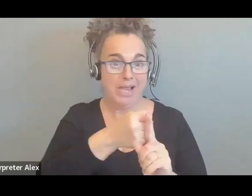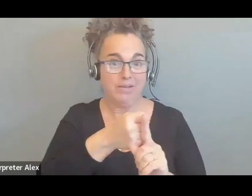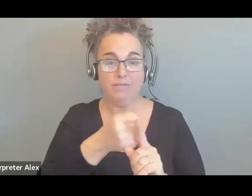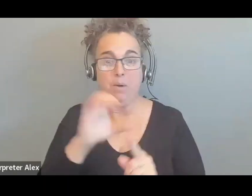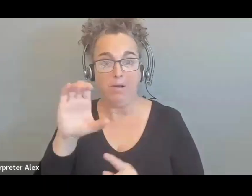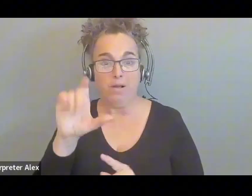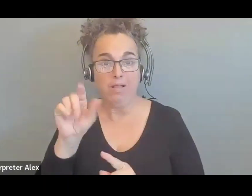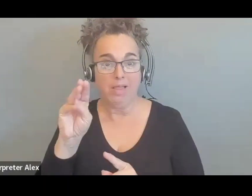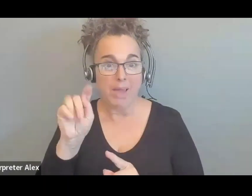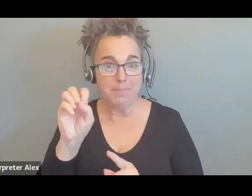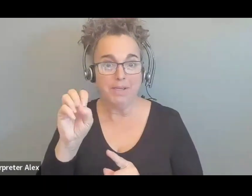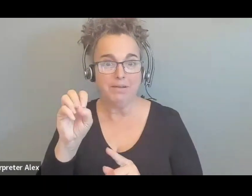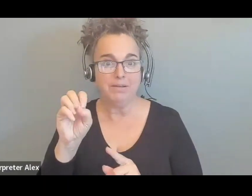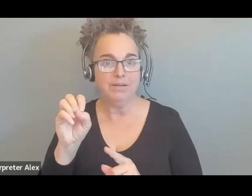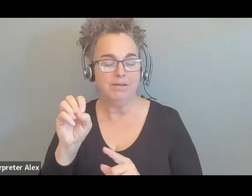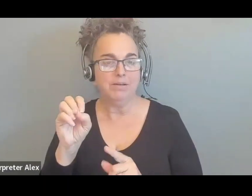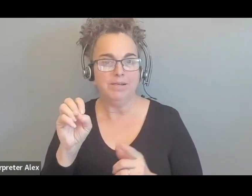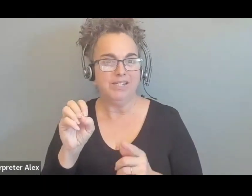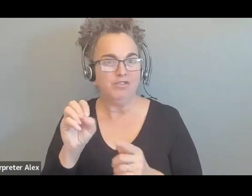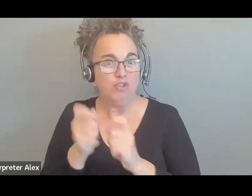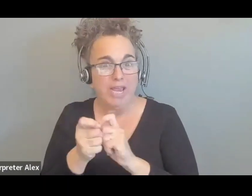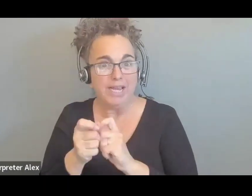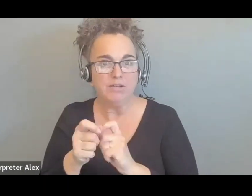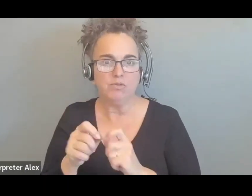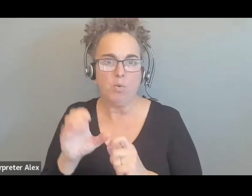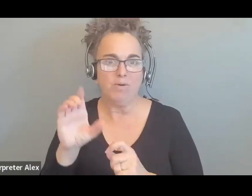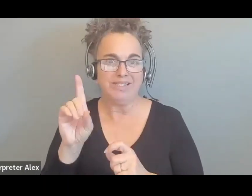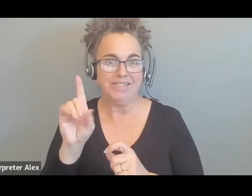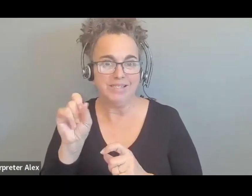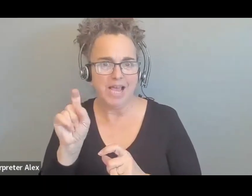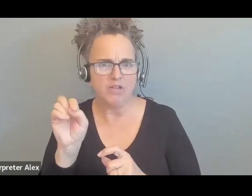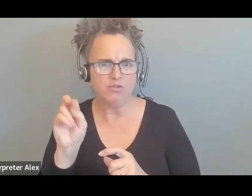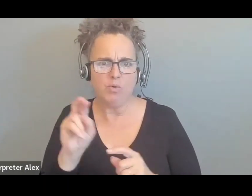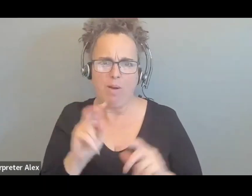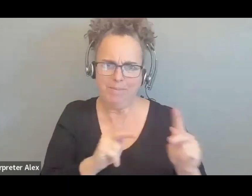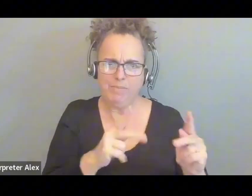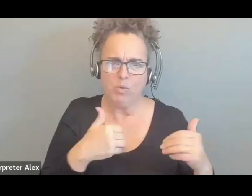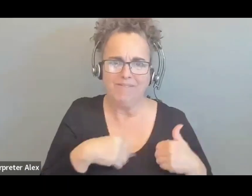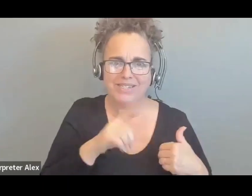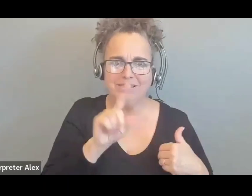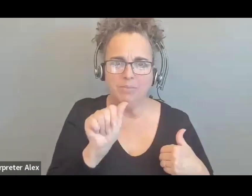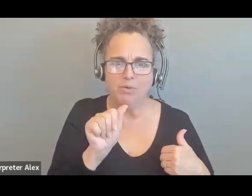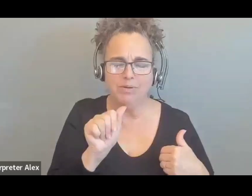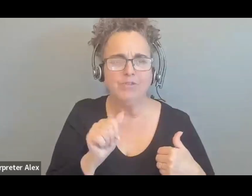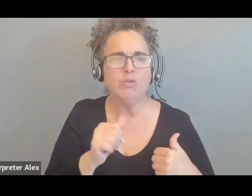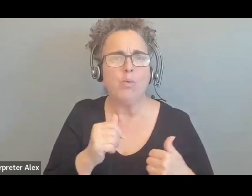disabilities, right? I think I was at a conference recently and I was talking to folks who actually are building like